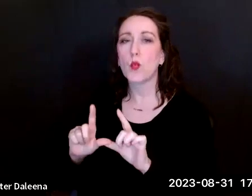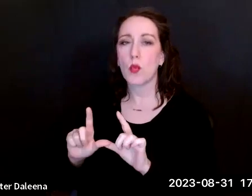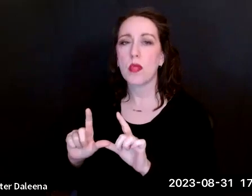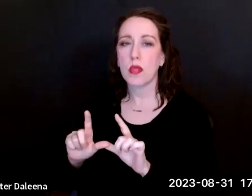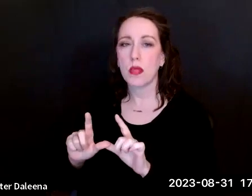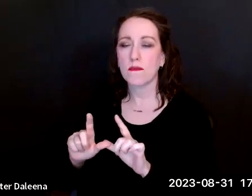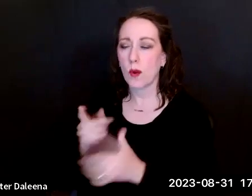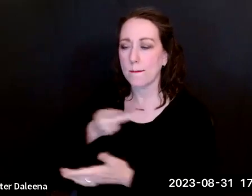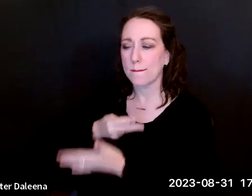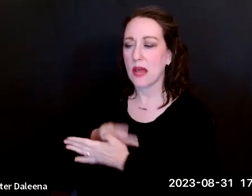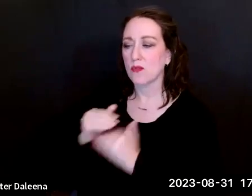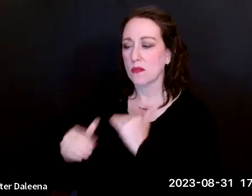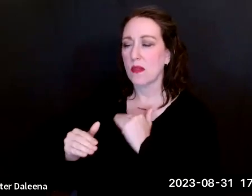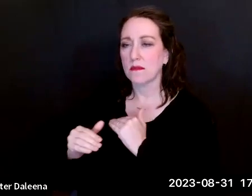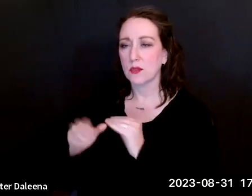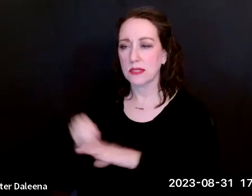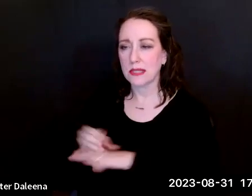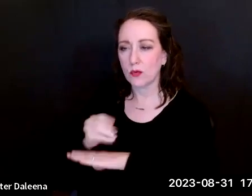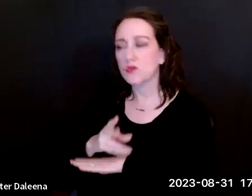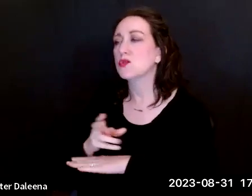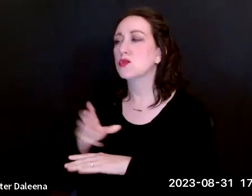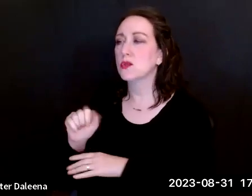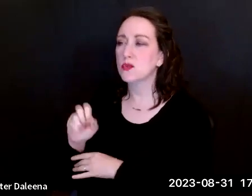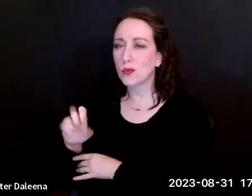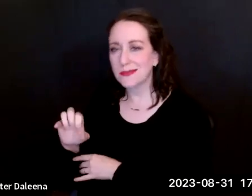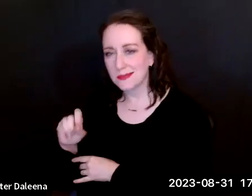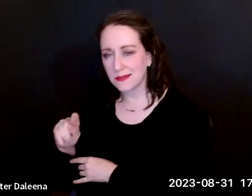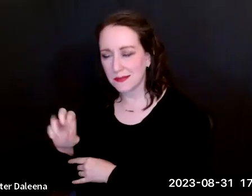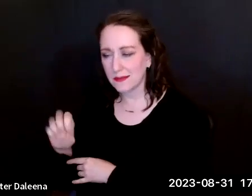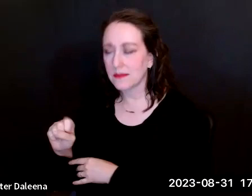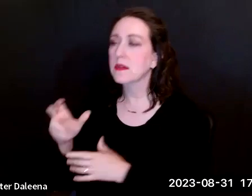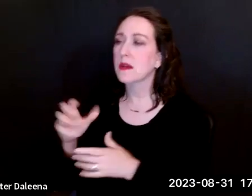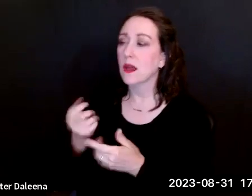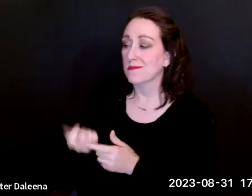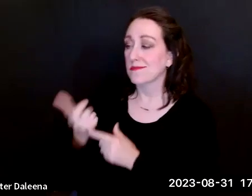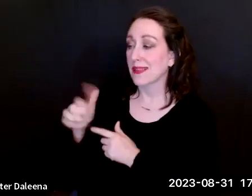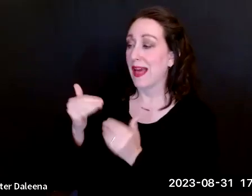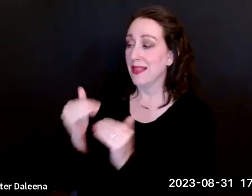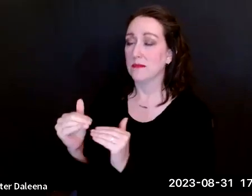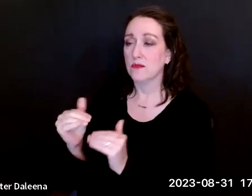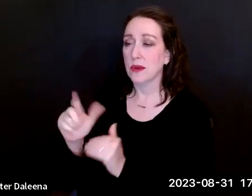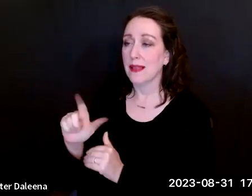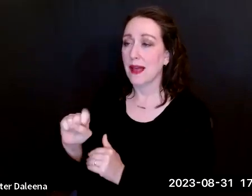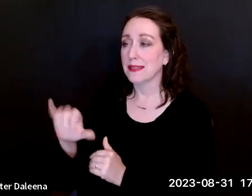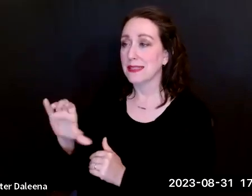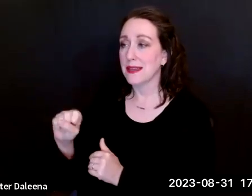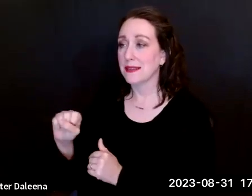Master's level counselors and Associates hopefully with removing that limitation for the licswa and